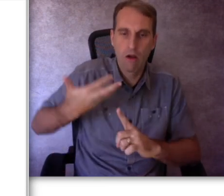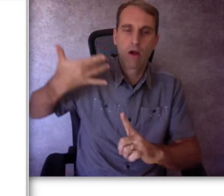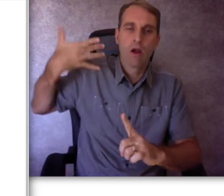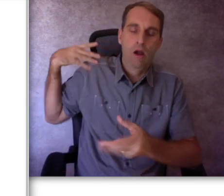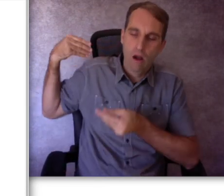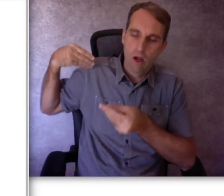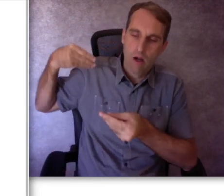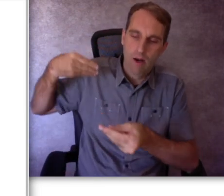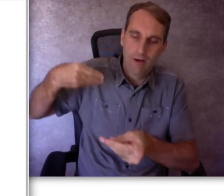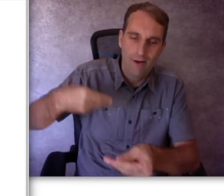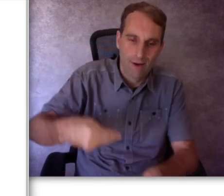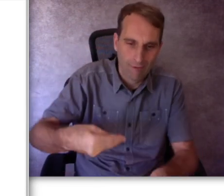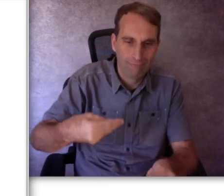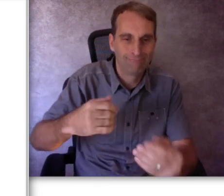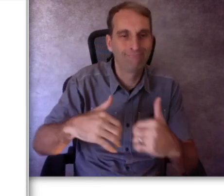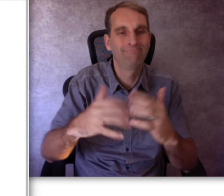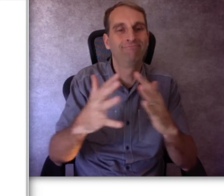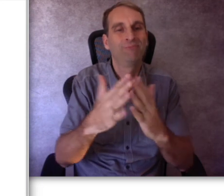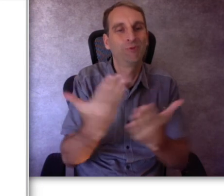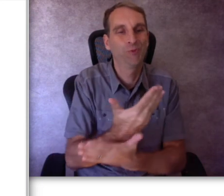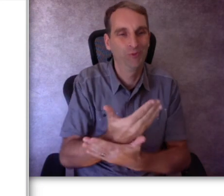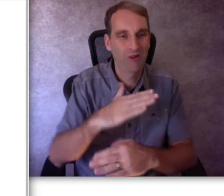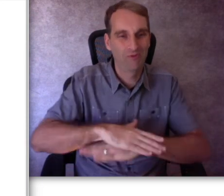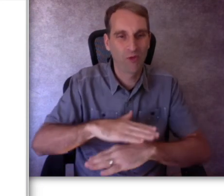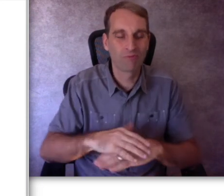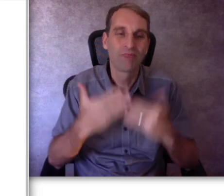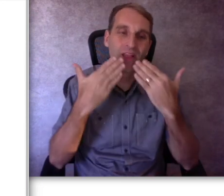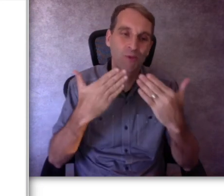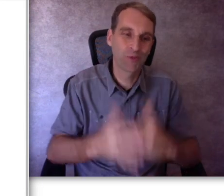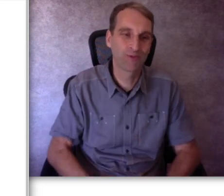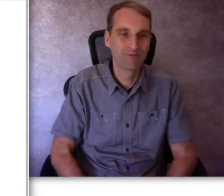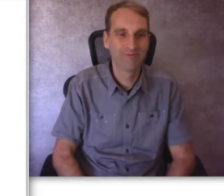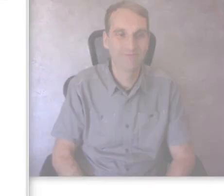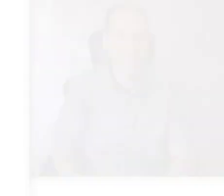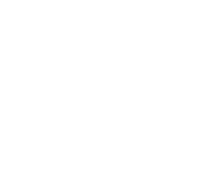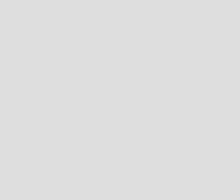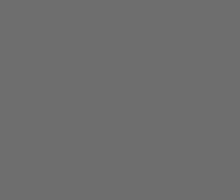show you our new DSDJ platform that we've been able to bring into fruition over many years. Thank you.